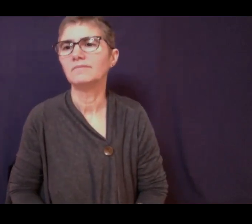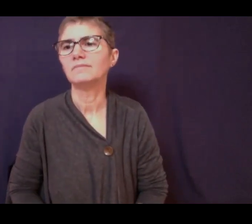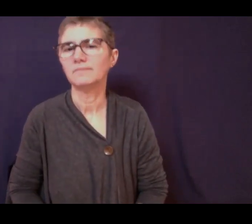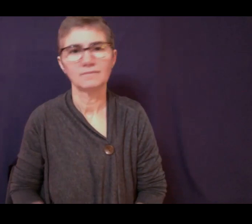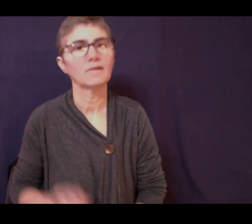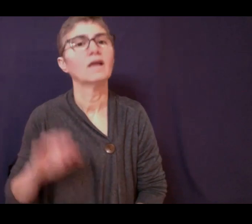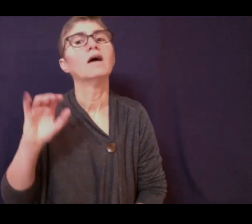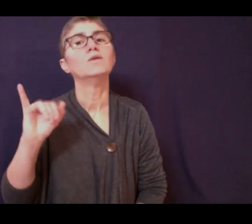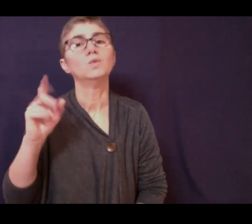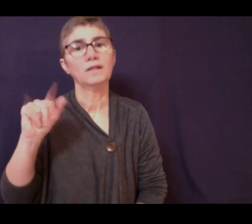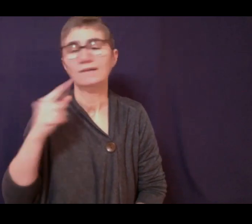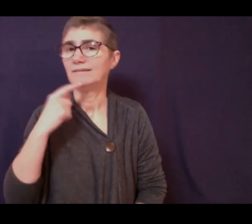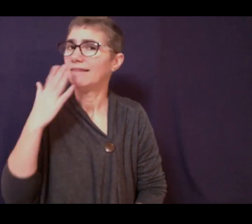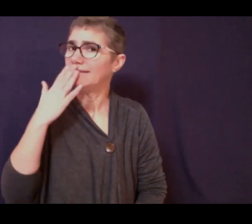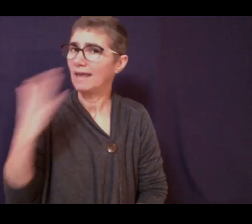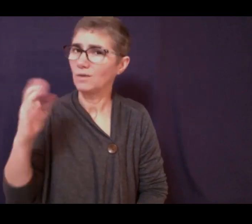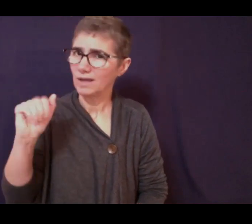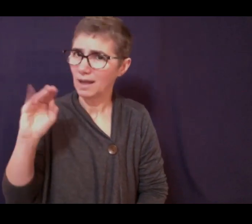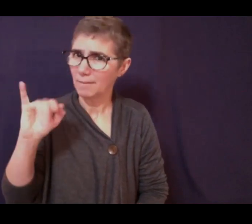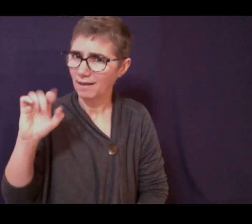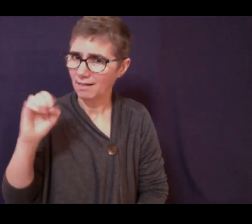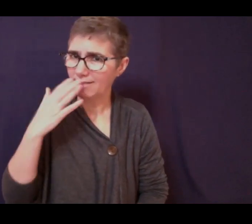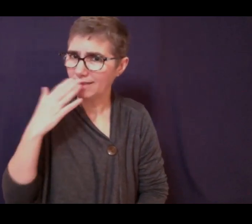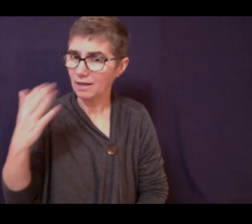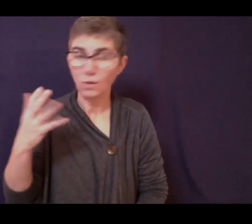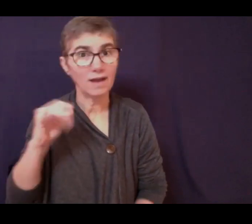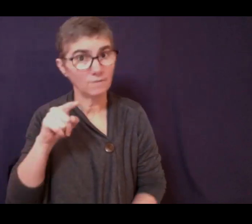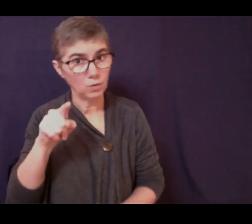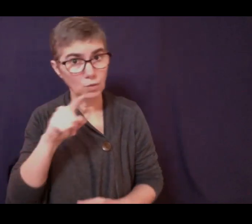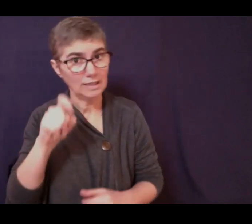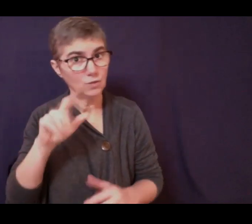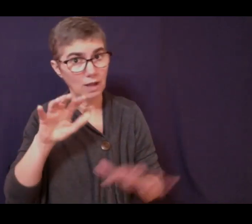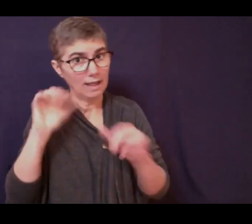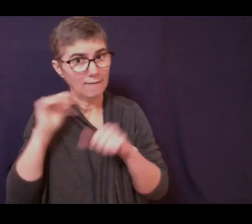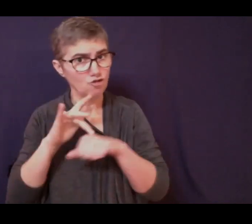so much Camille and if folks need to leave early that's absolutely fine this is being recorded and